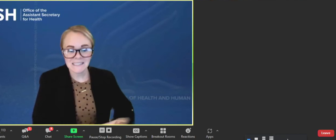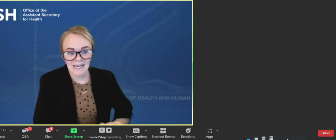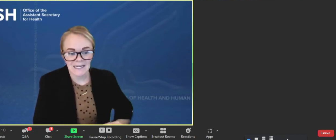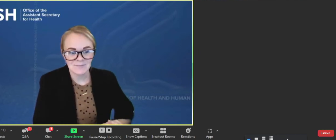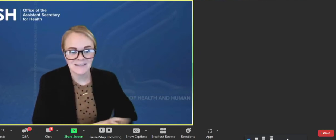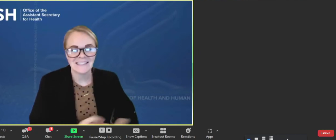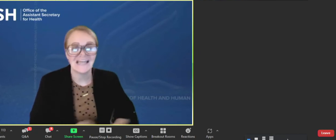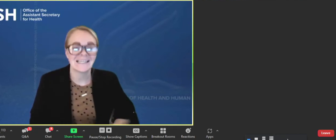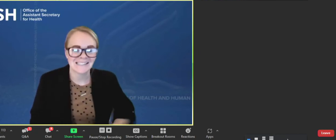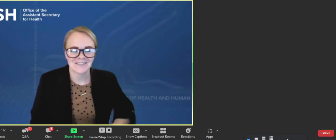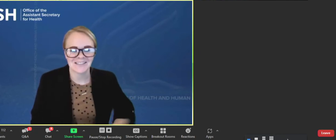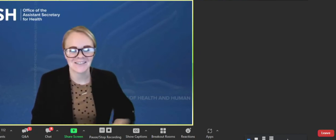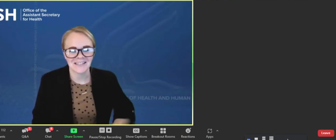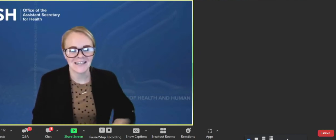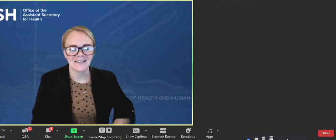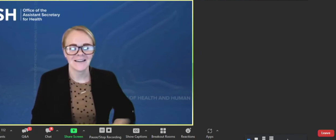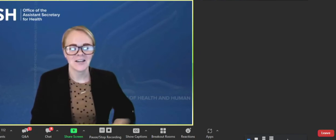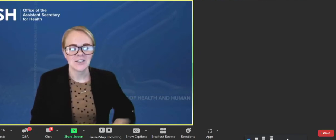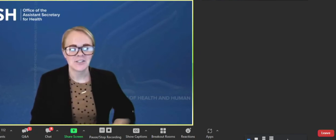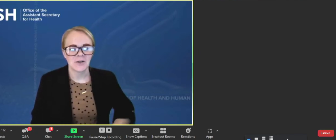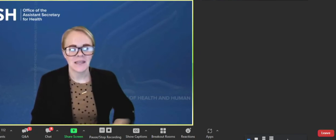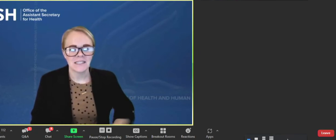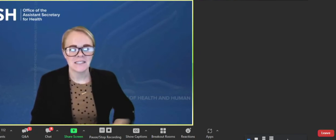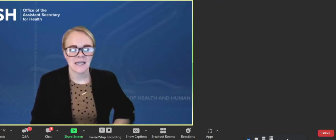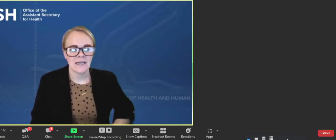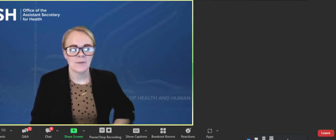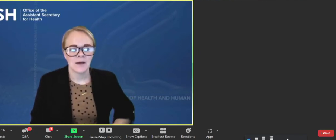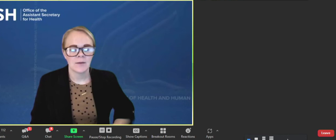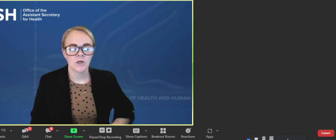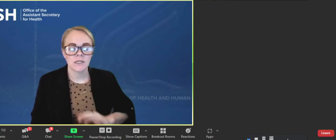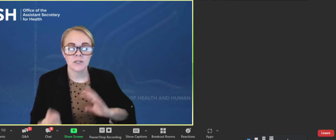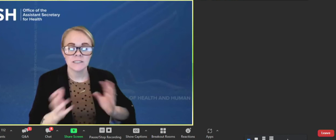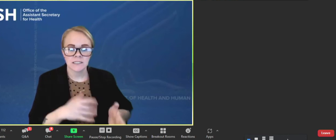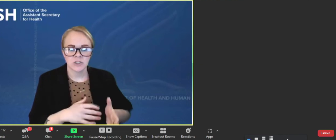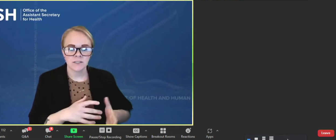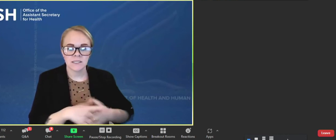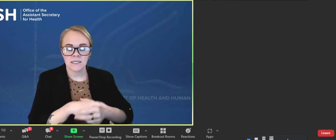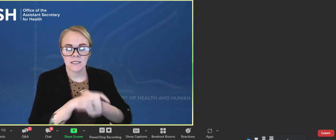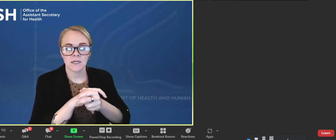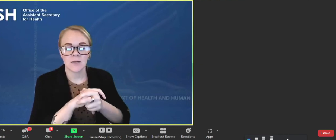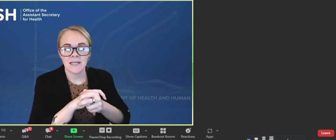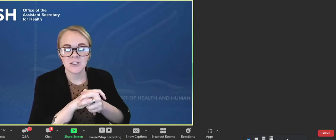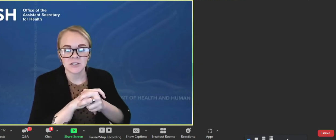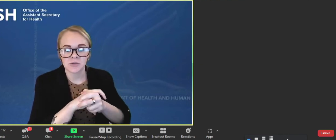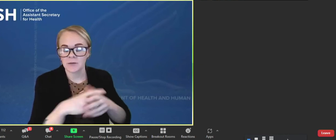At this time... Yes, absolutely. At this time, we're going to transition to hear a patient story,